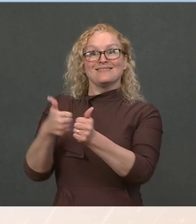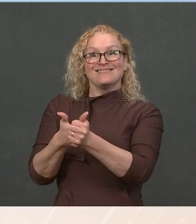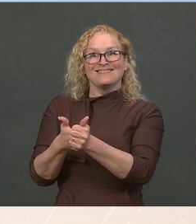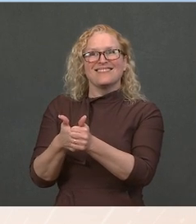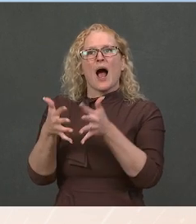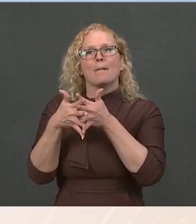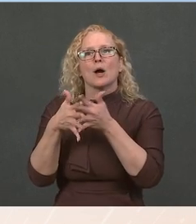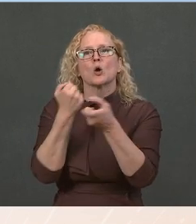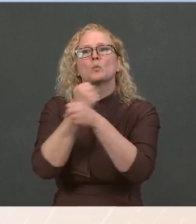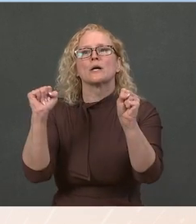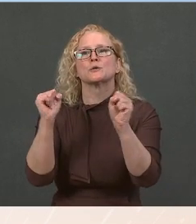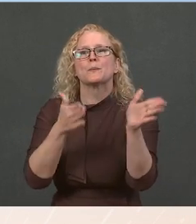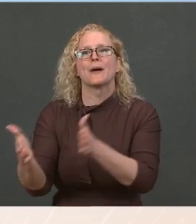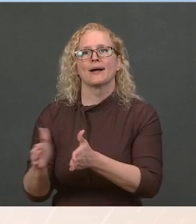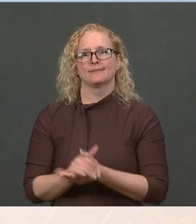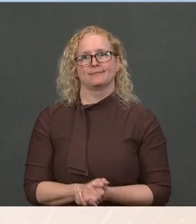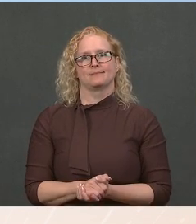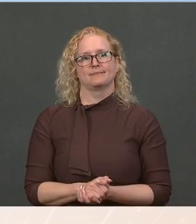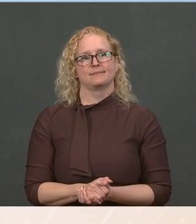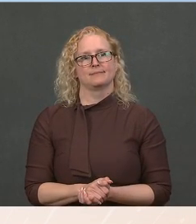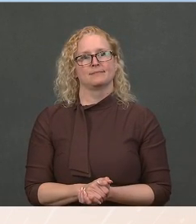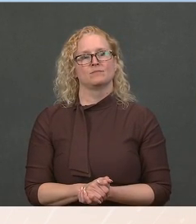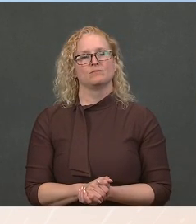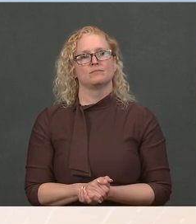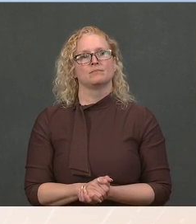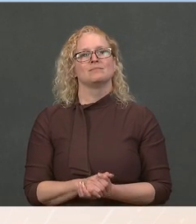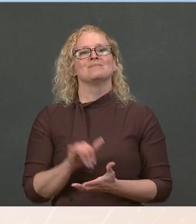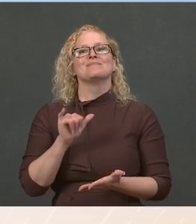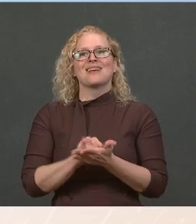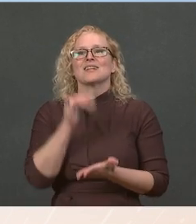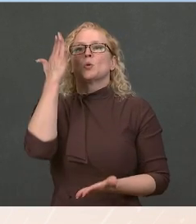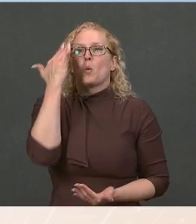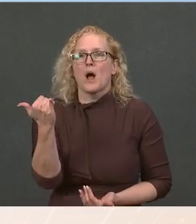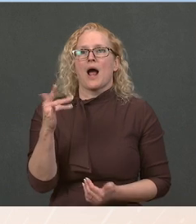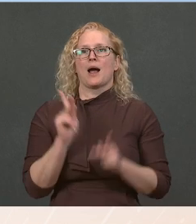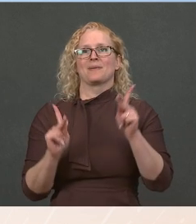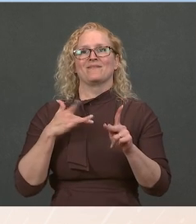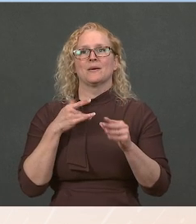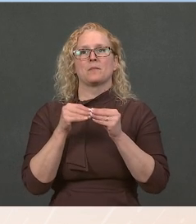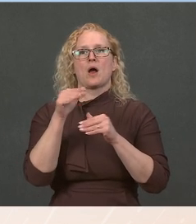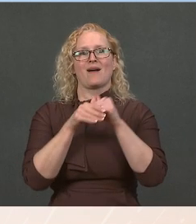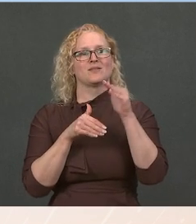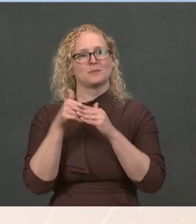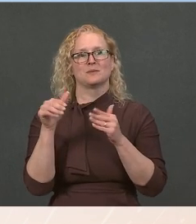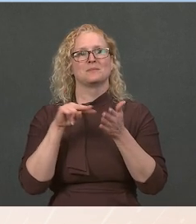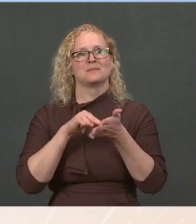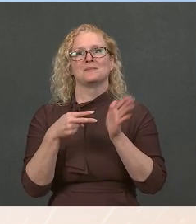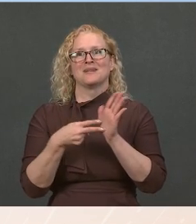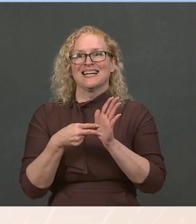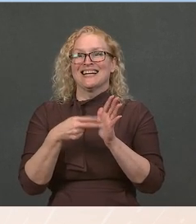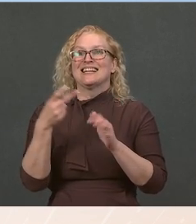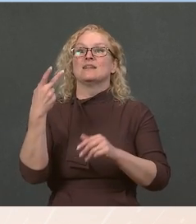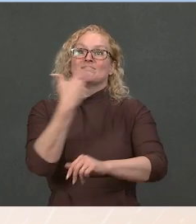The reason why is that people are feeling more comfortable. They're going back to work because they're getting vaccinated. And that American Rescue Plan --